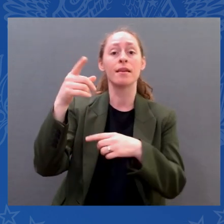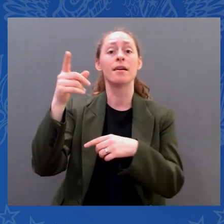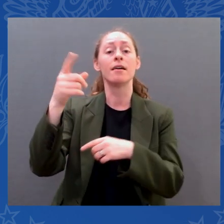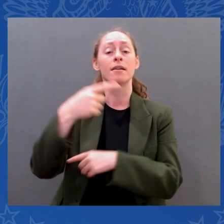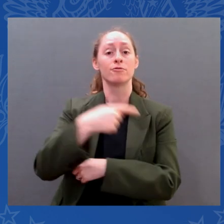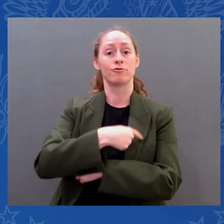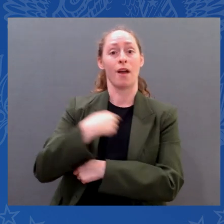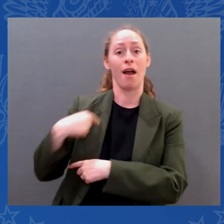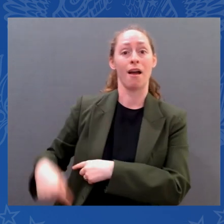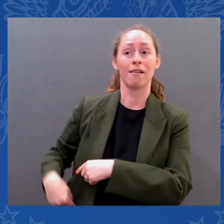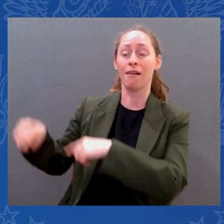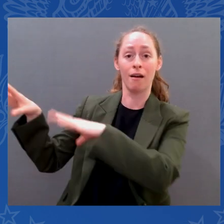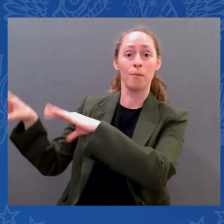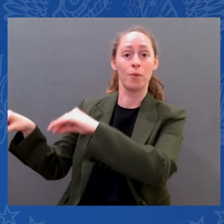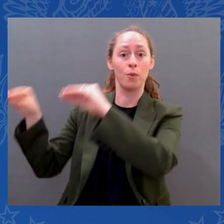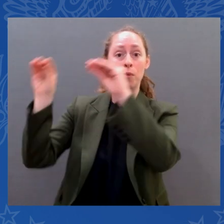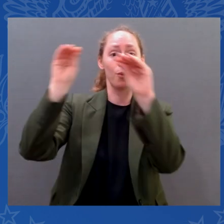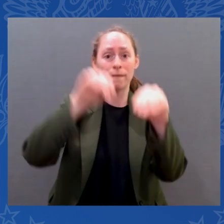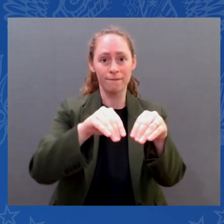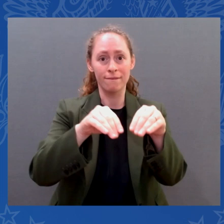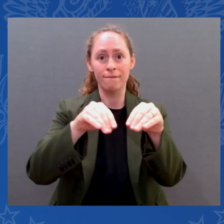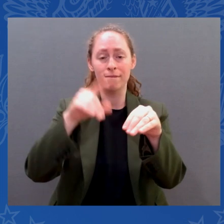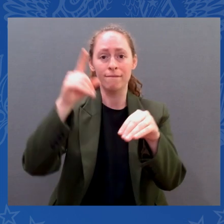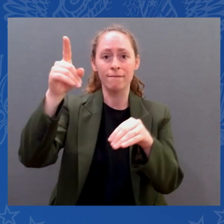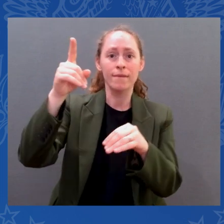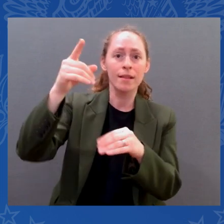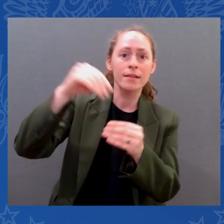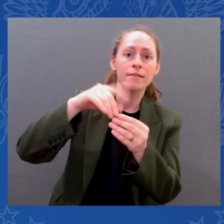to win better pay and benefits for all workers.